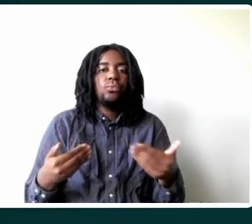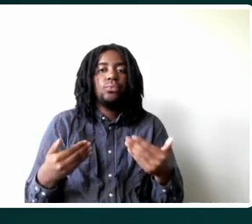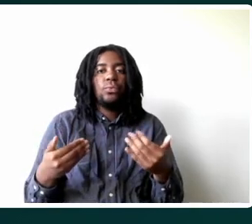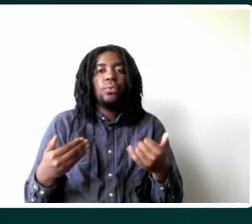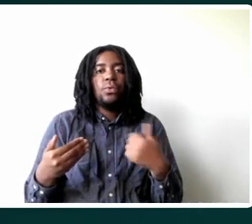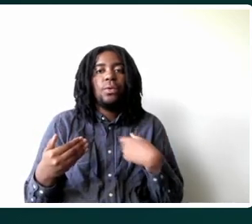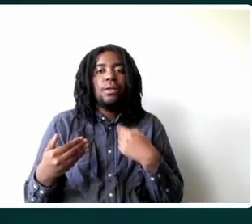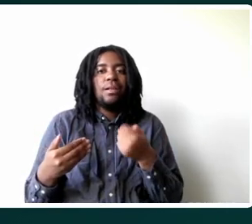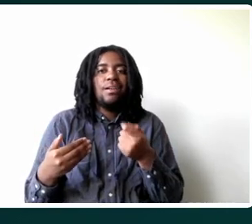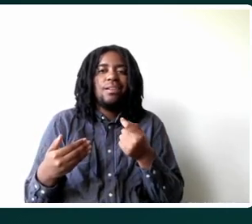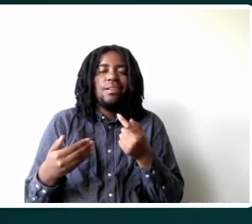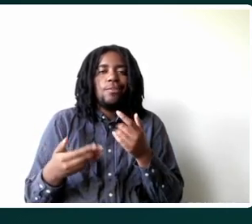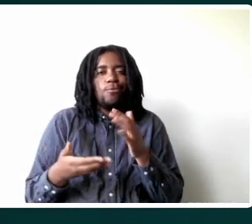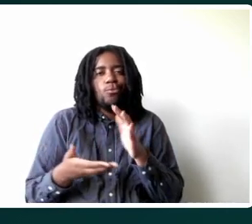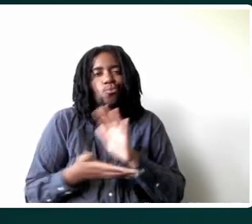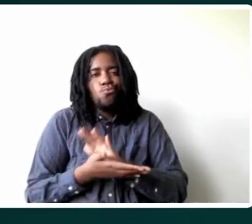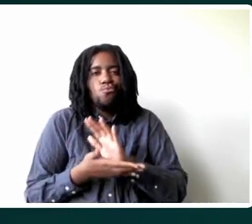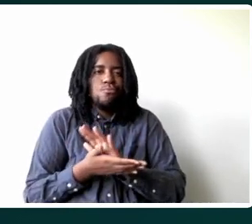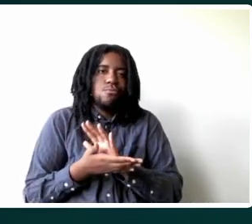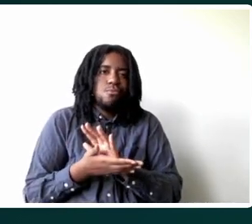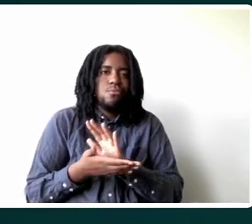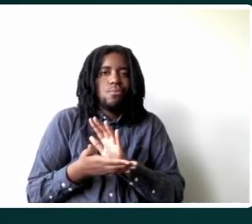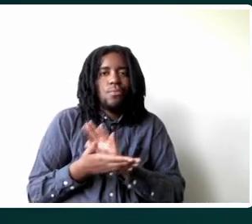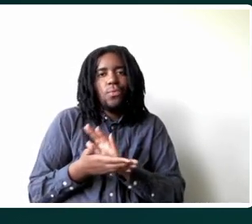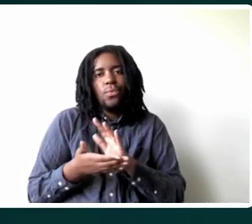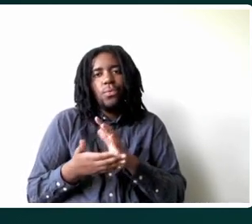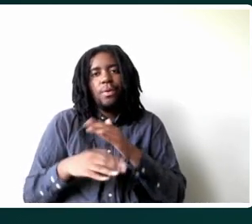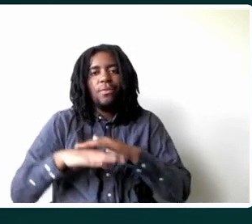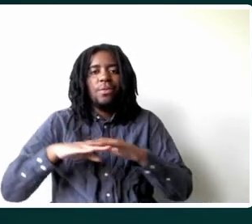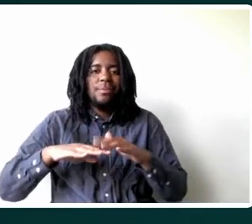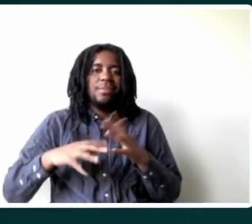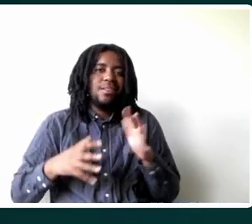platform. And we kind of didn't want to use a school platform to do a non-school and kind of